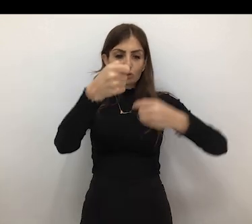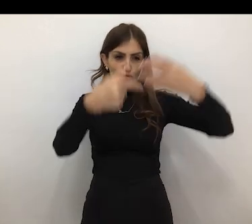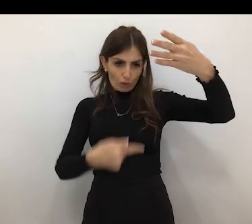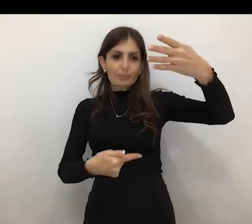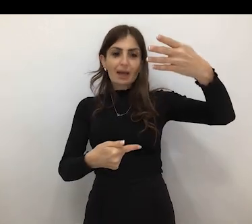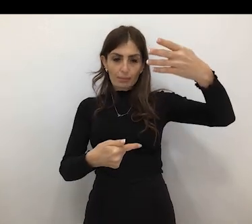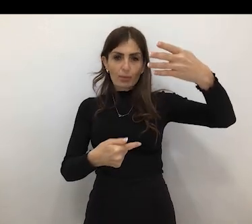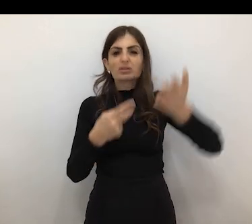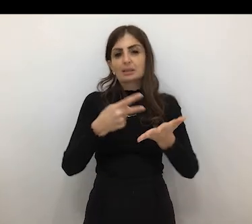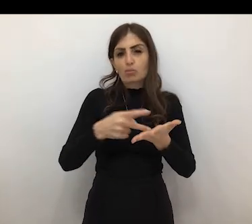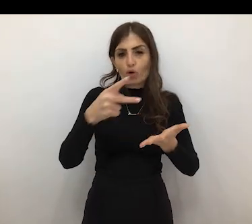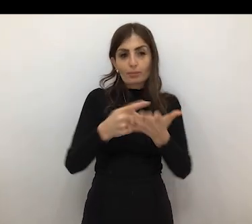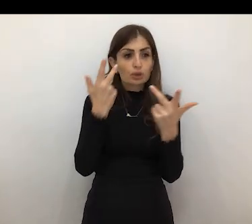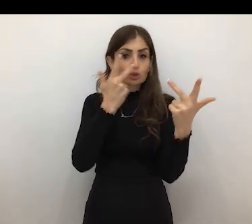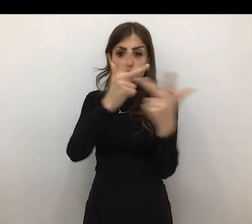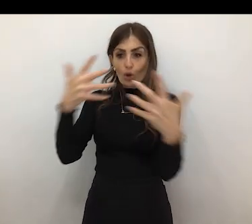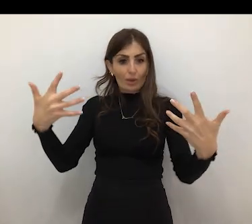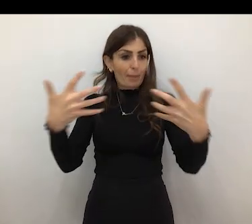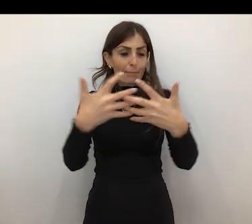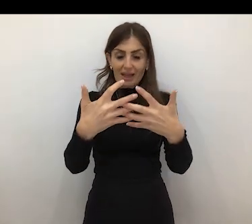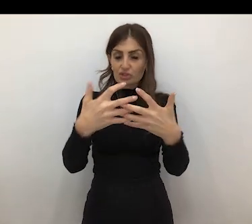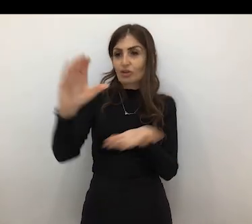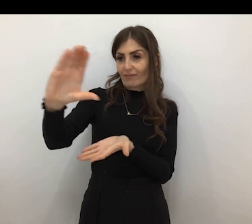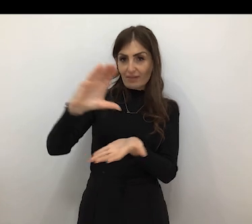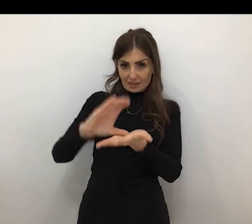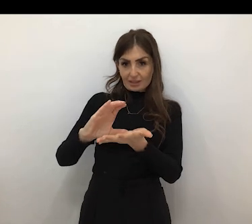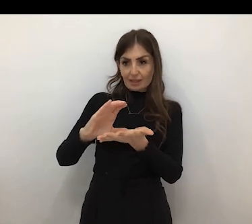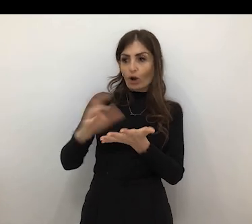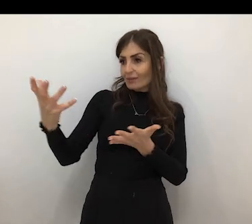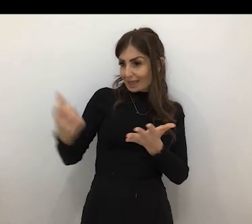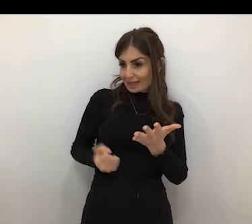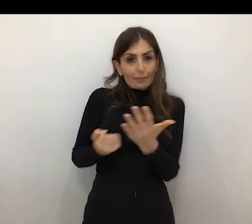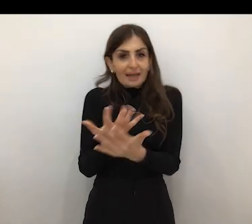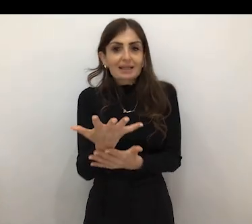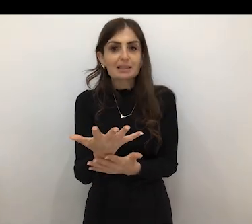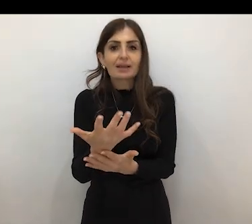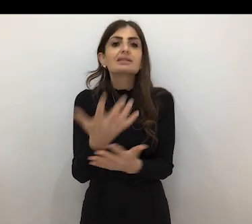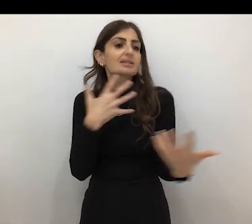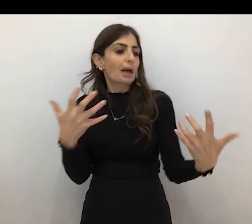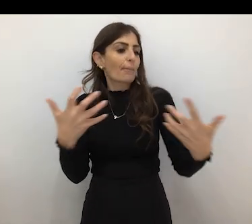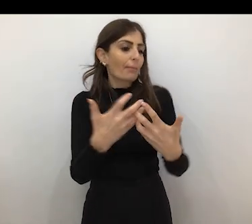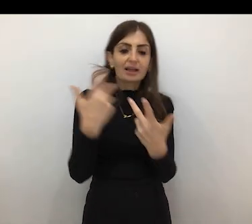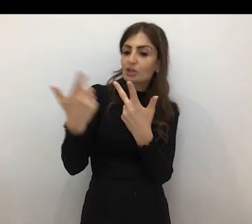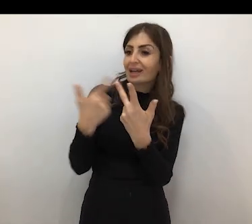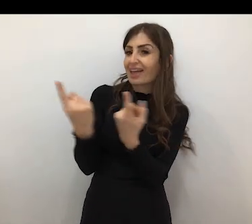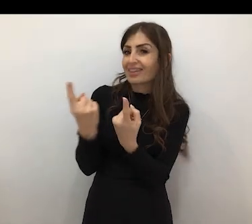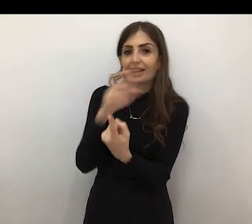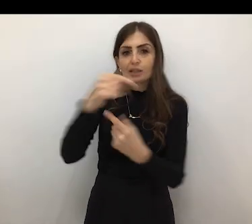the drop down boxes as a prompt for the types of matched funding, income, and expenses that are relevant to this fund and use the other option for anything that's